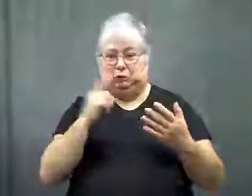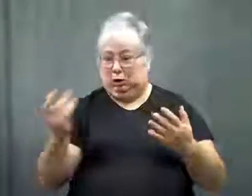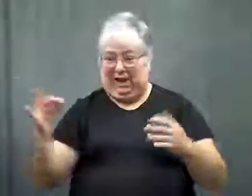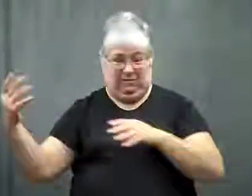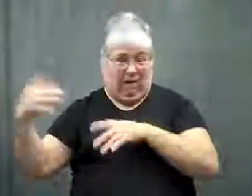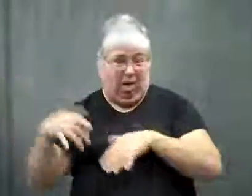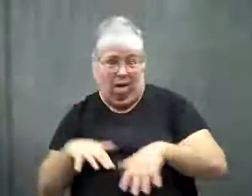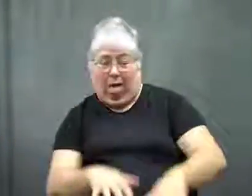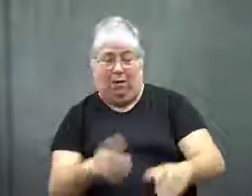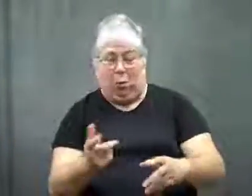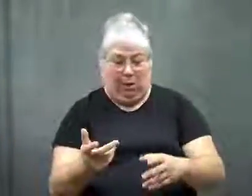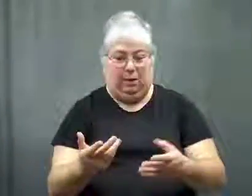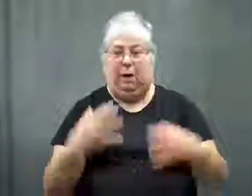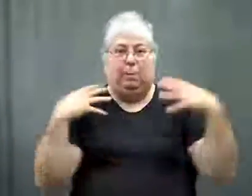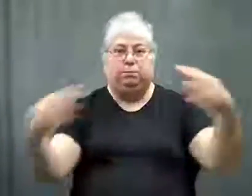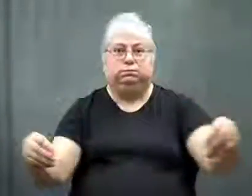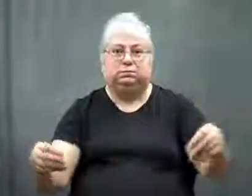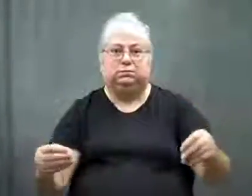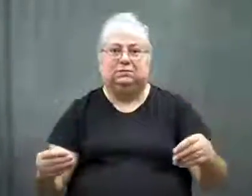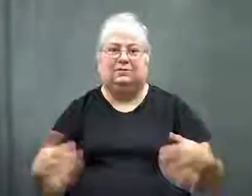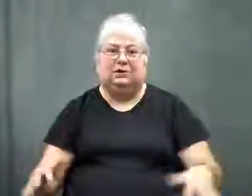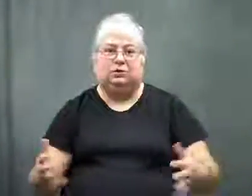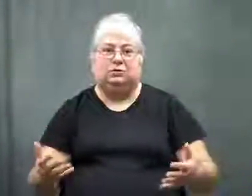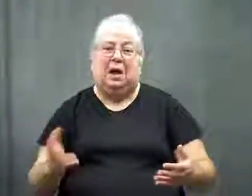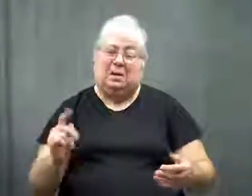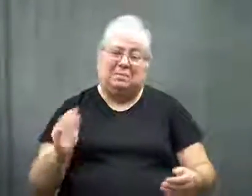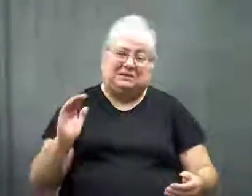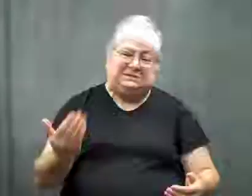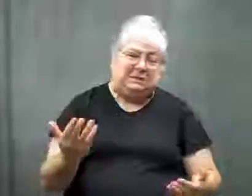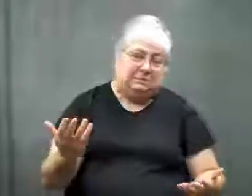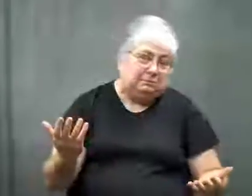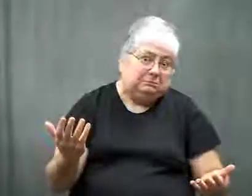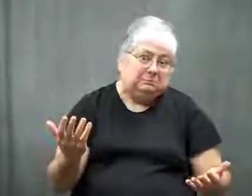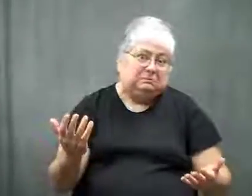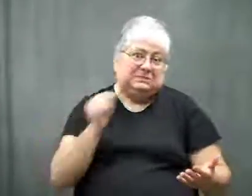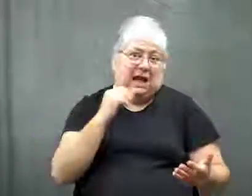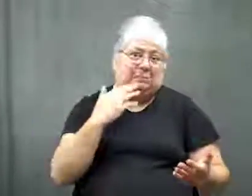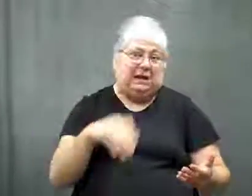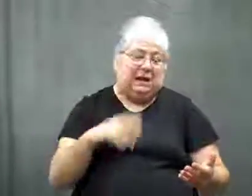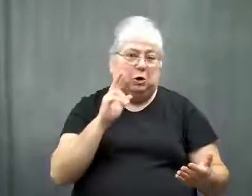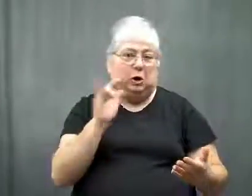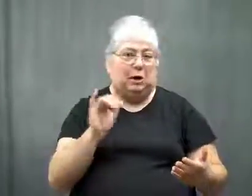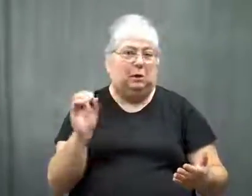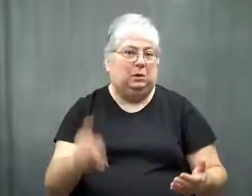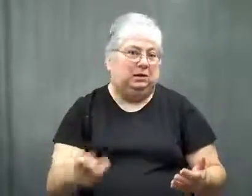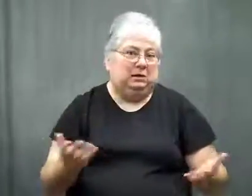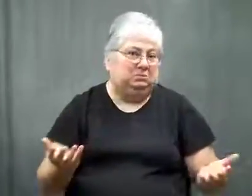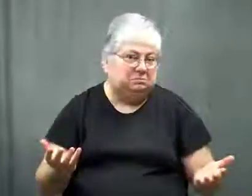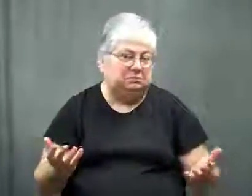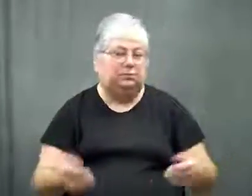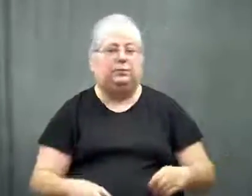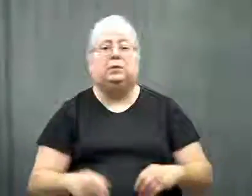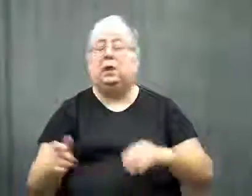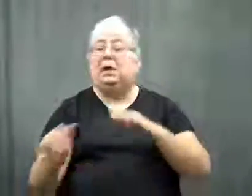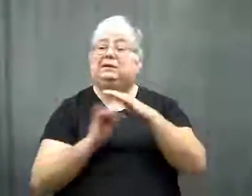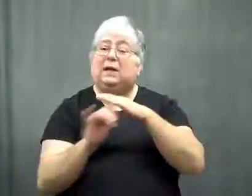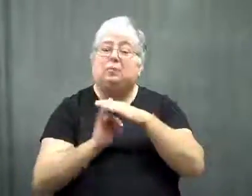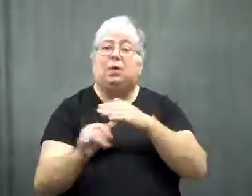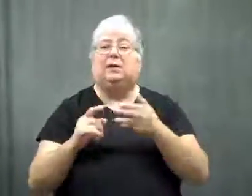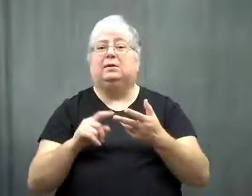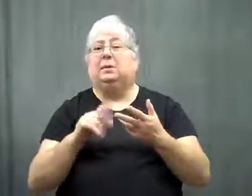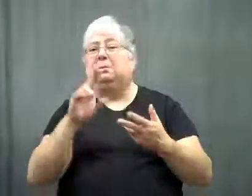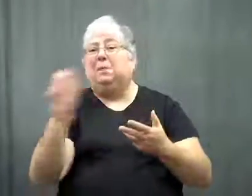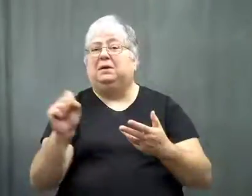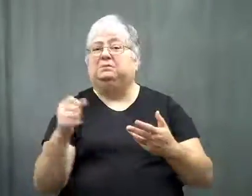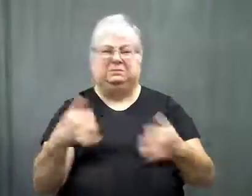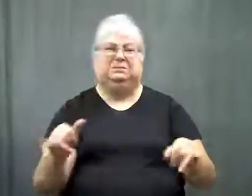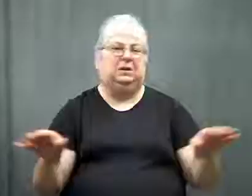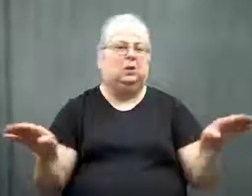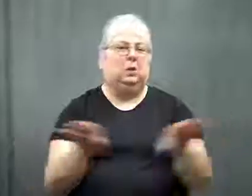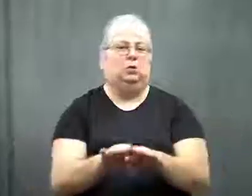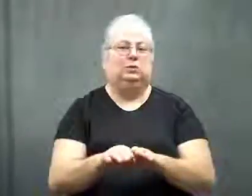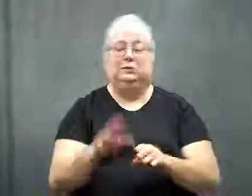that water would flood them and shut down power. That seems to be ok.